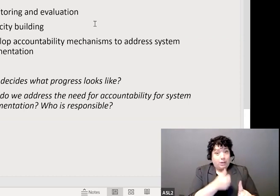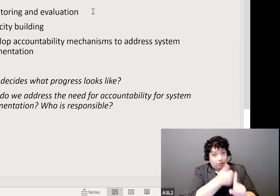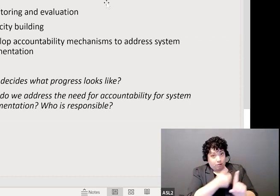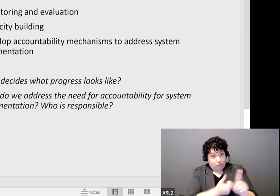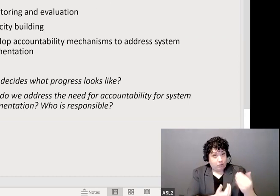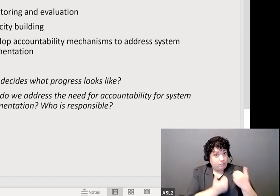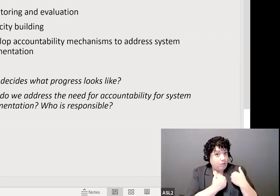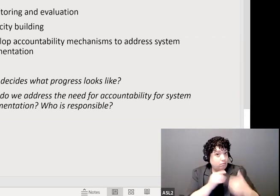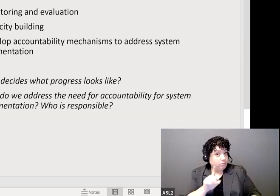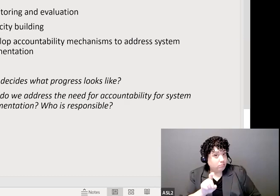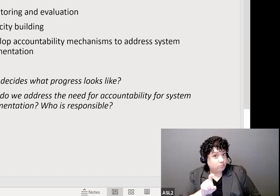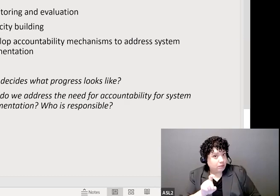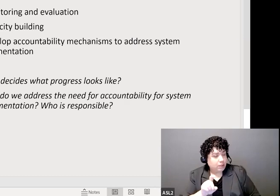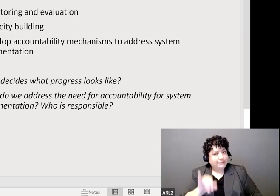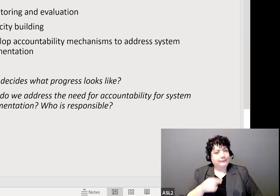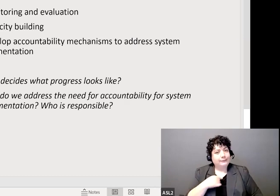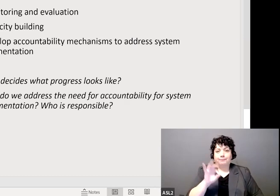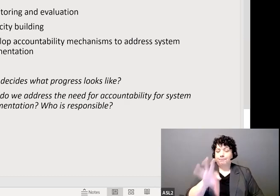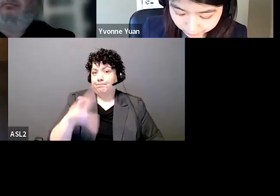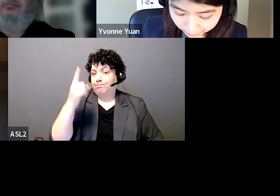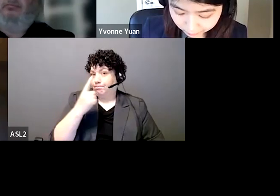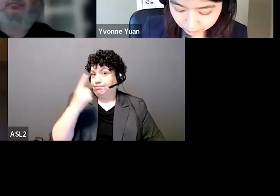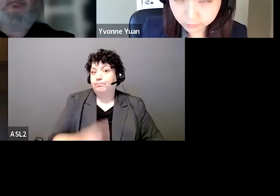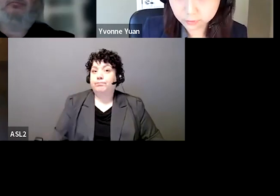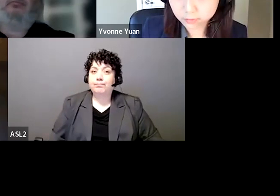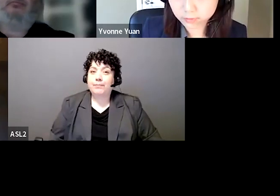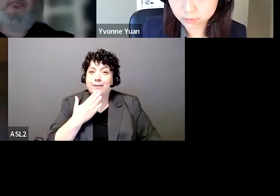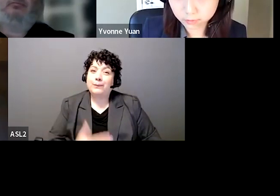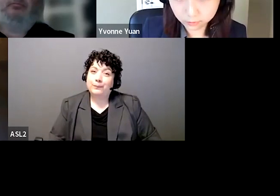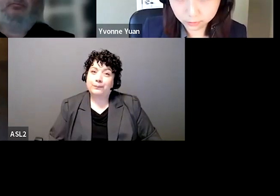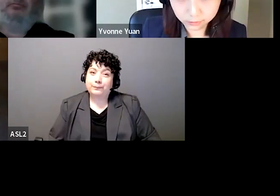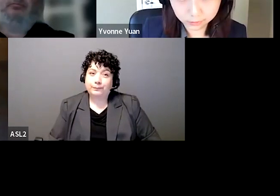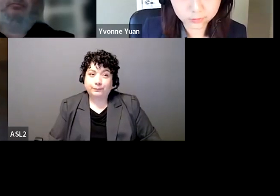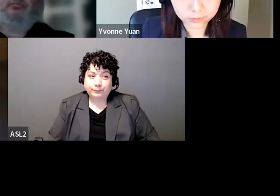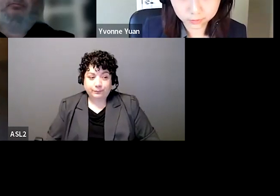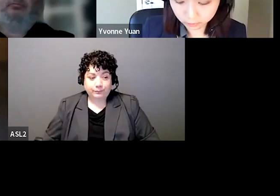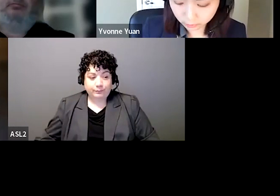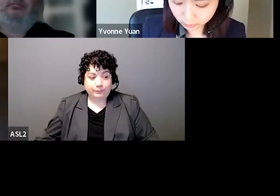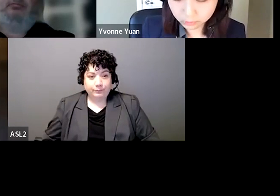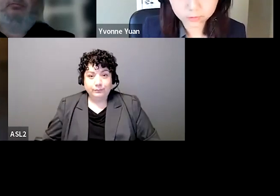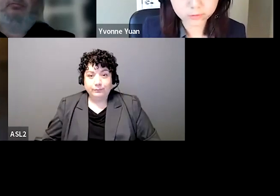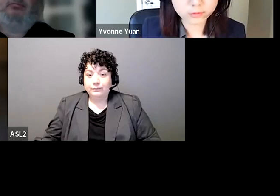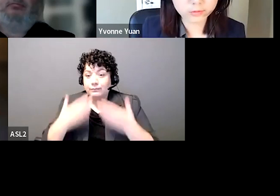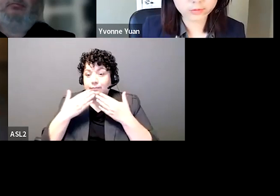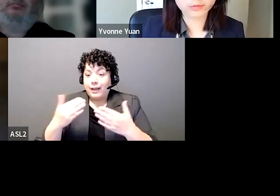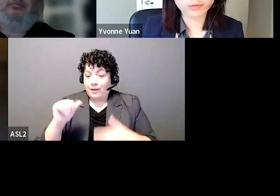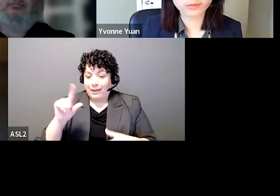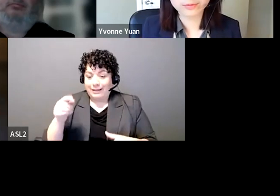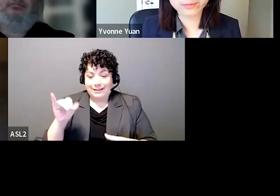that I’d like to pose thanks thank you much very much Alexis we have our first discussion question